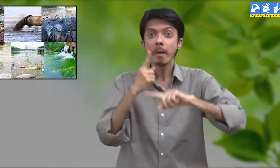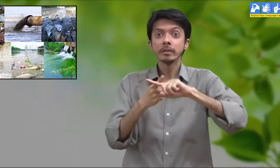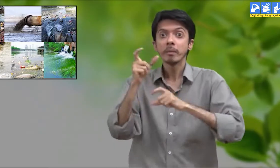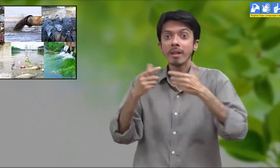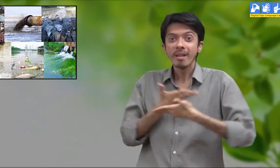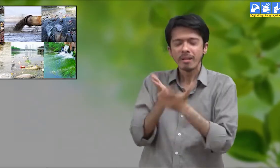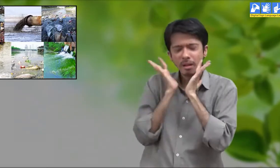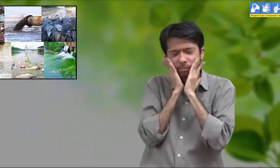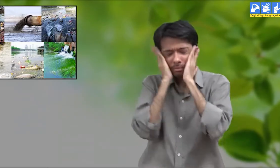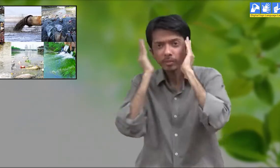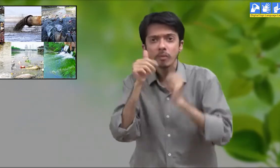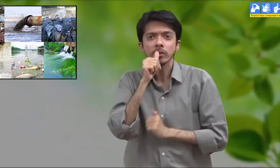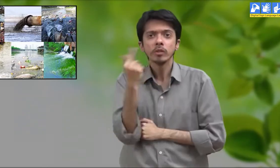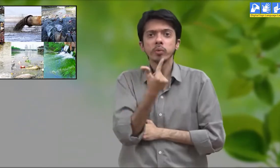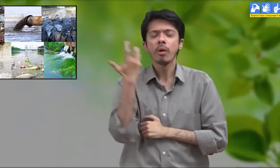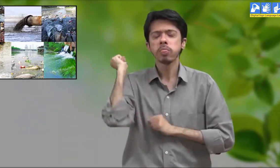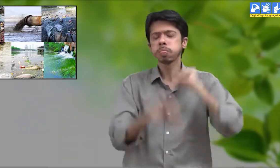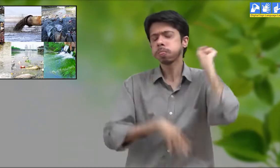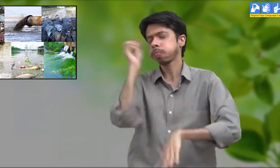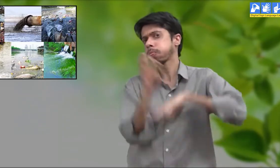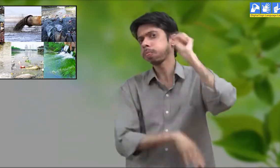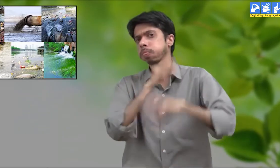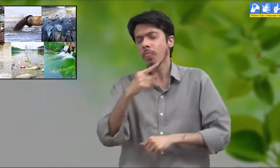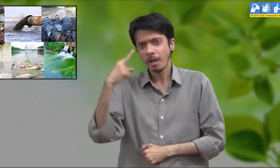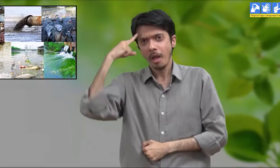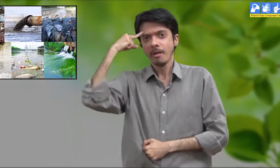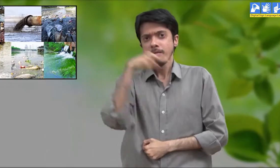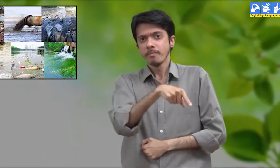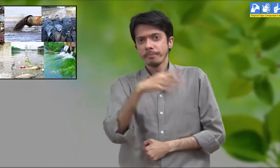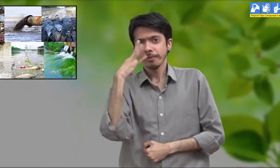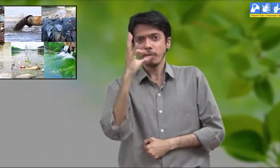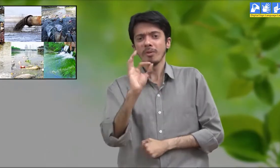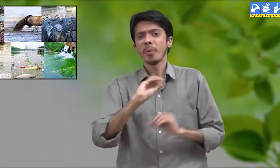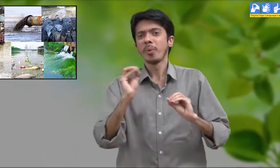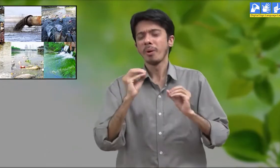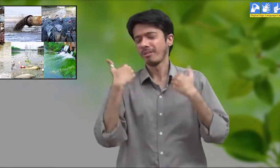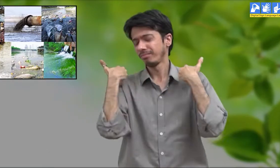scarcity is the biggest problem because people are misusing the water and they are not understanding